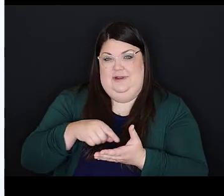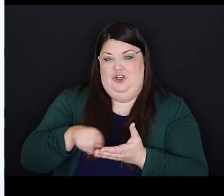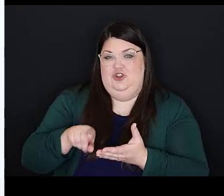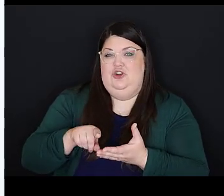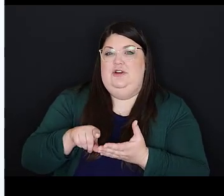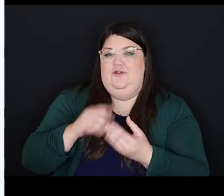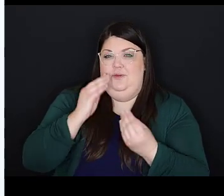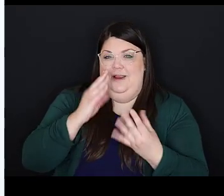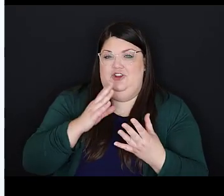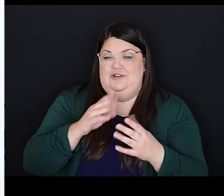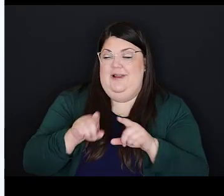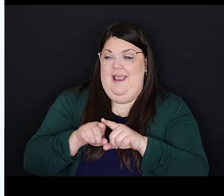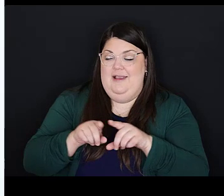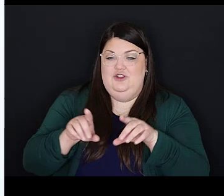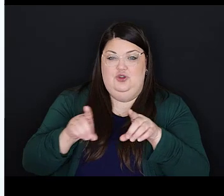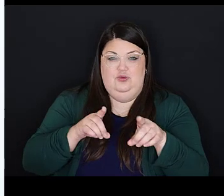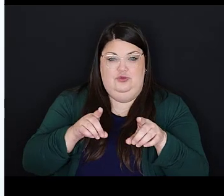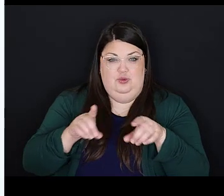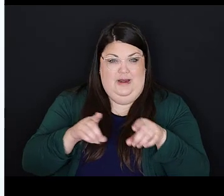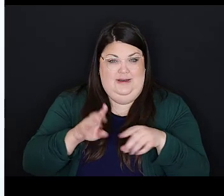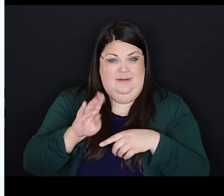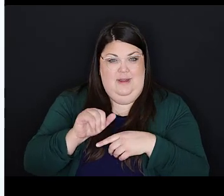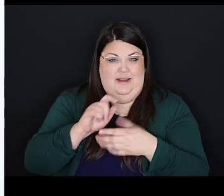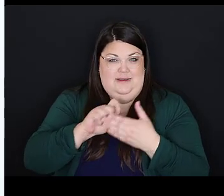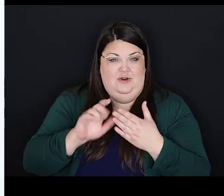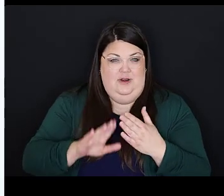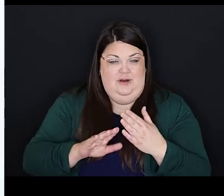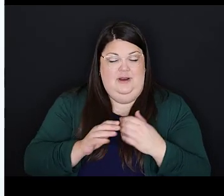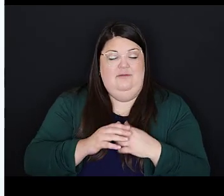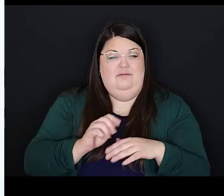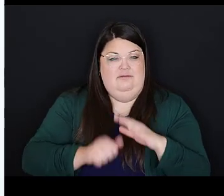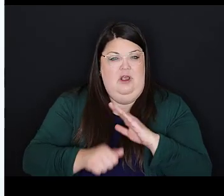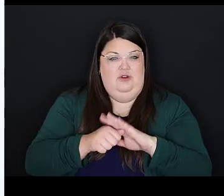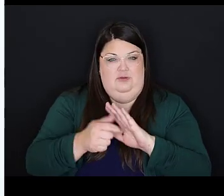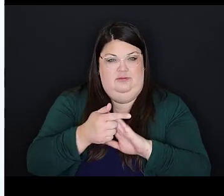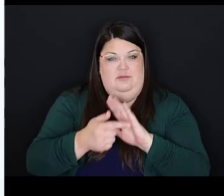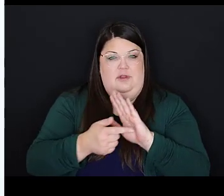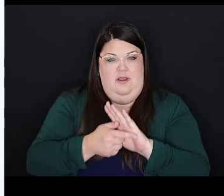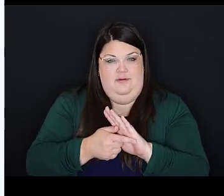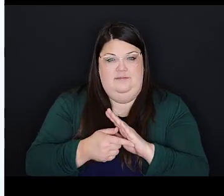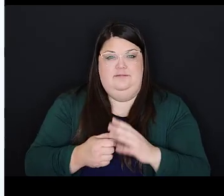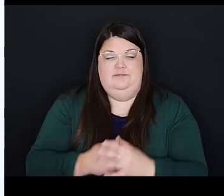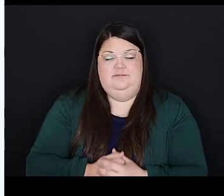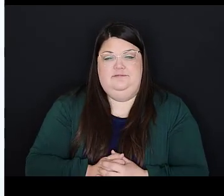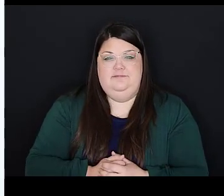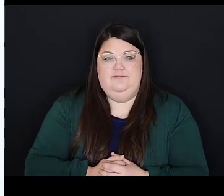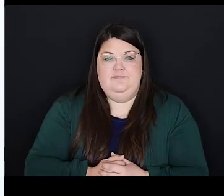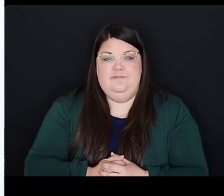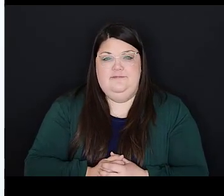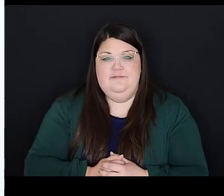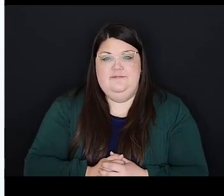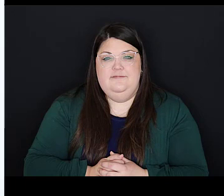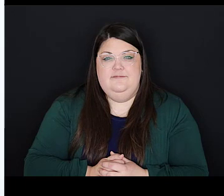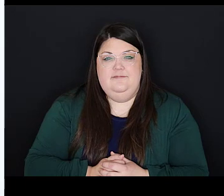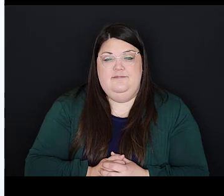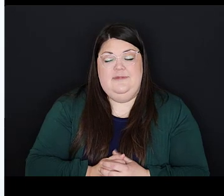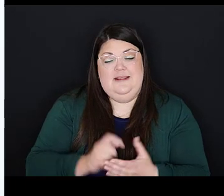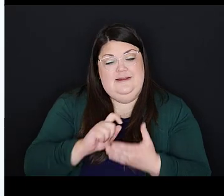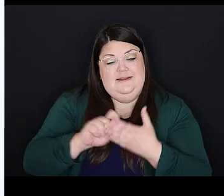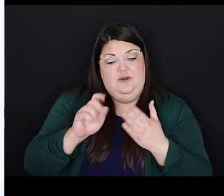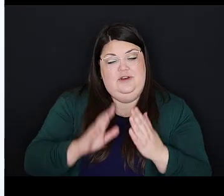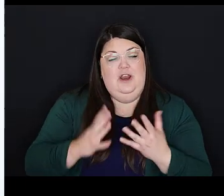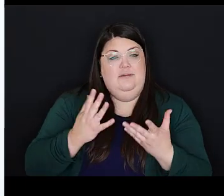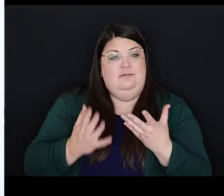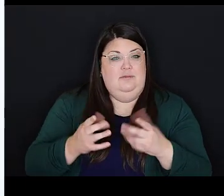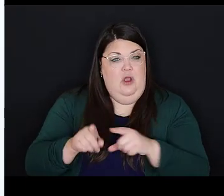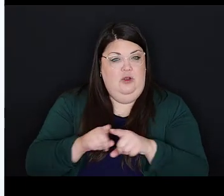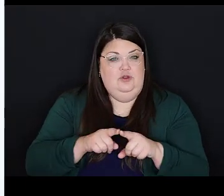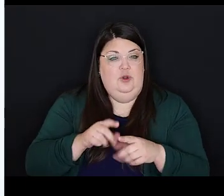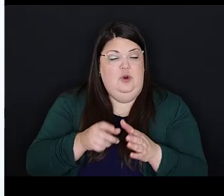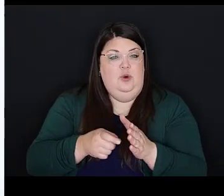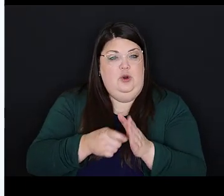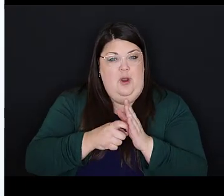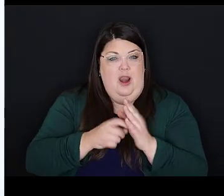by the Secretary under 34 C.F.R. 75.118. The Secretary may also require more frequent